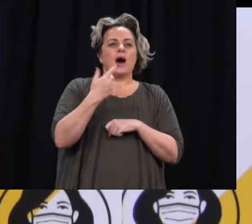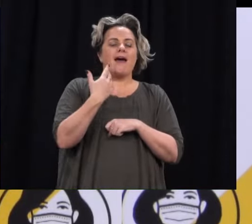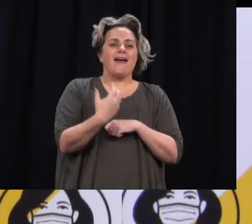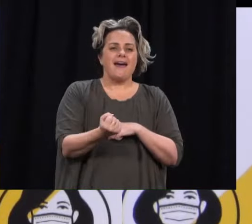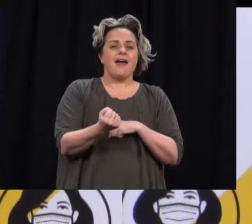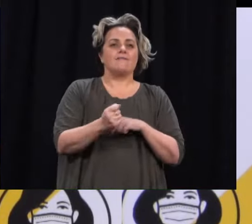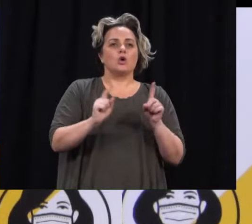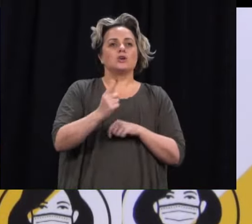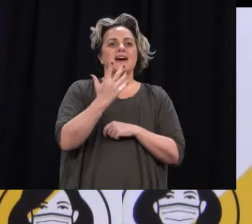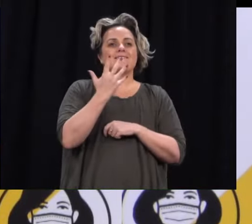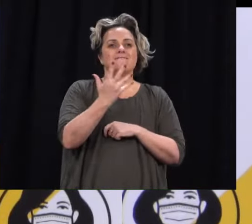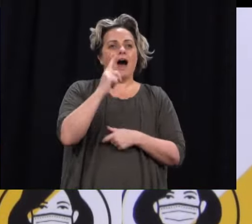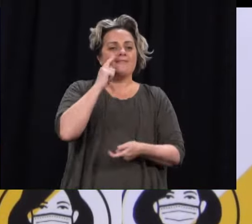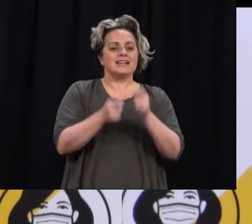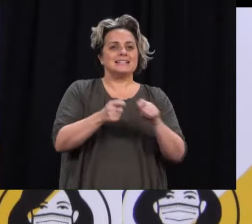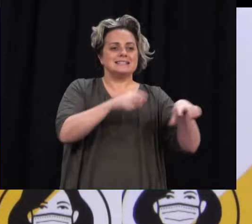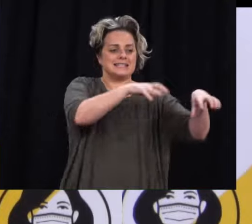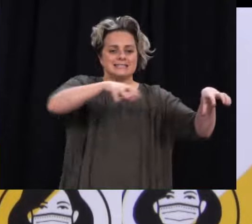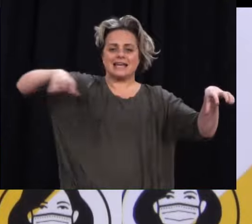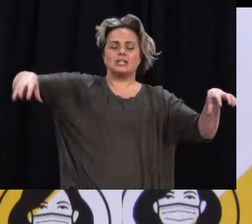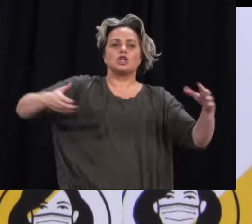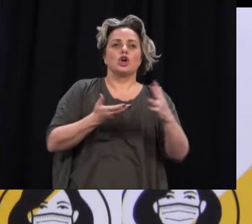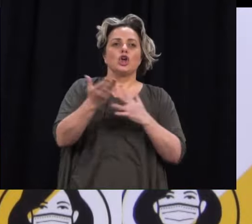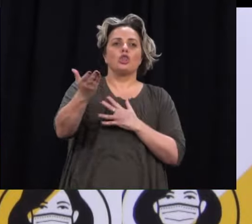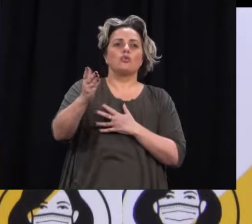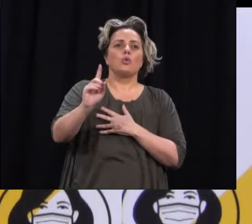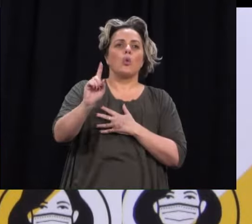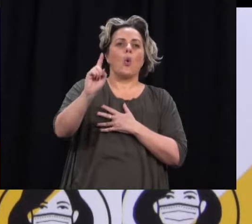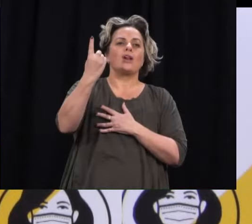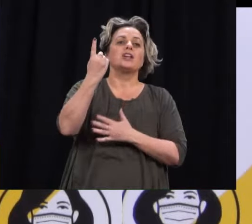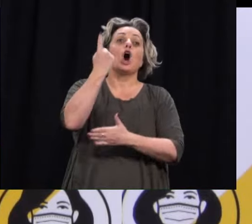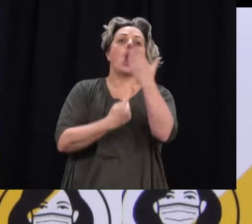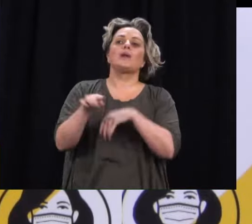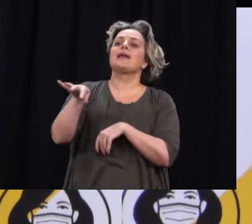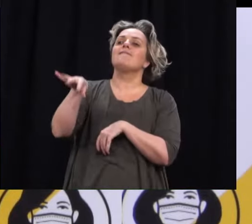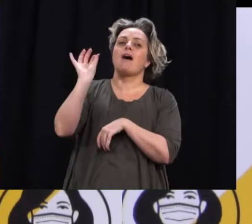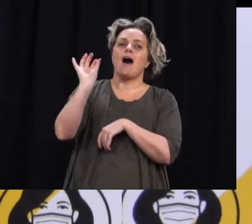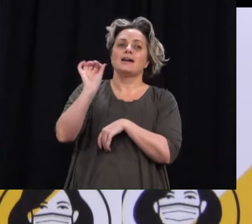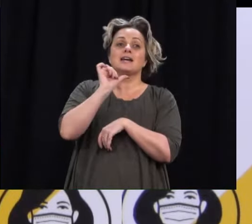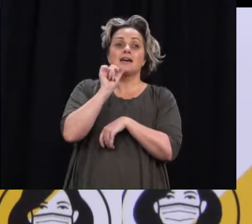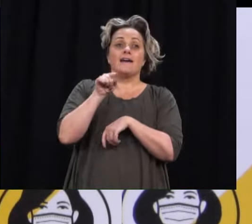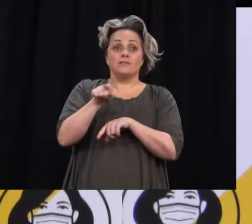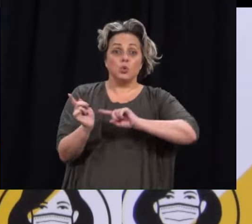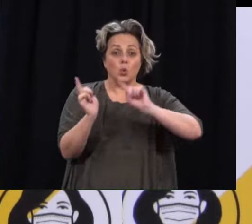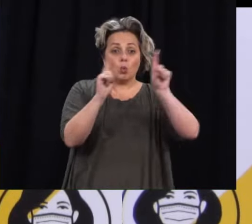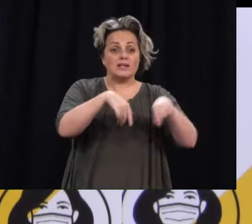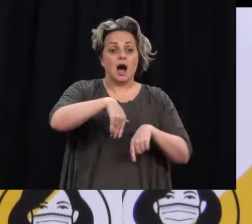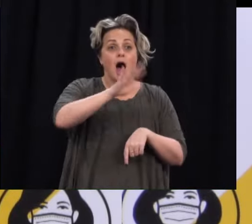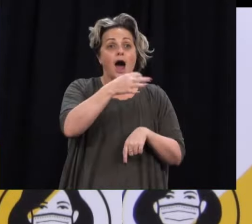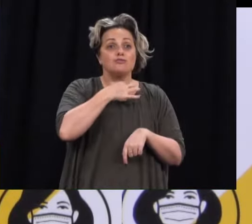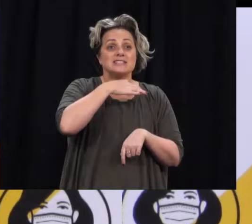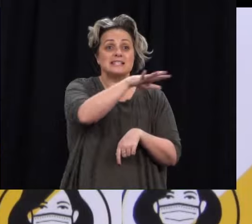prioritised. That is one of the reason yz there are five - I was going to ska exclusive but